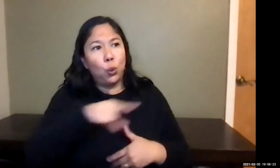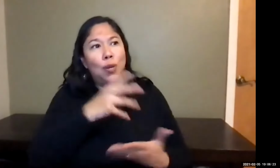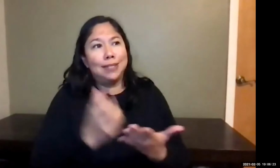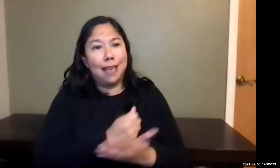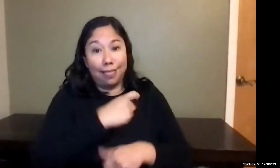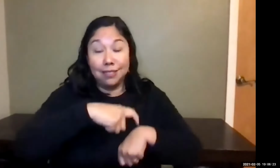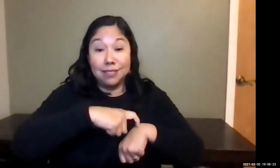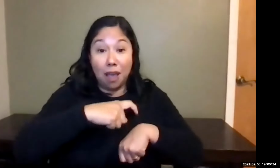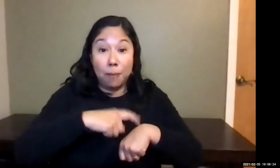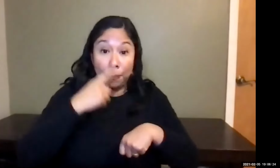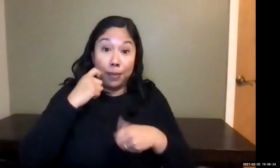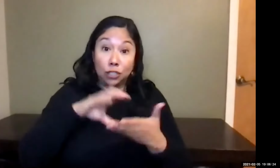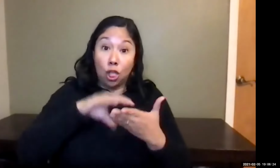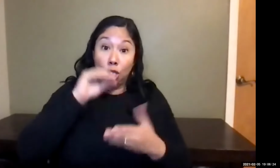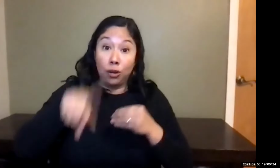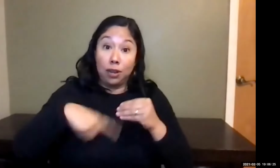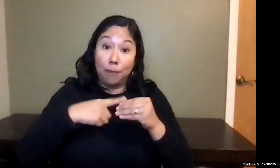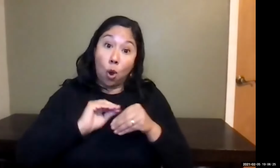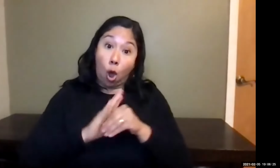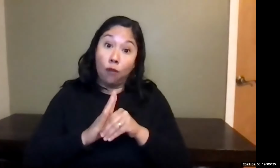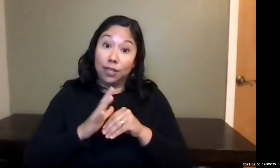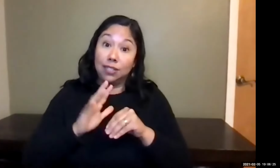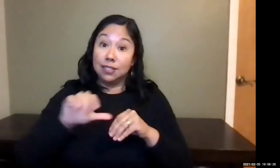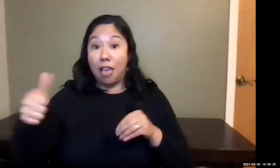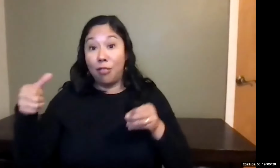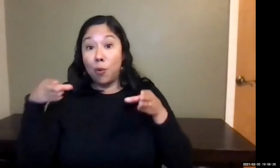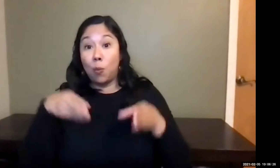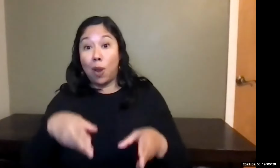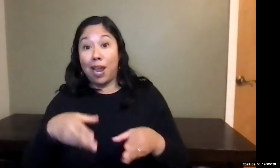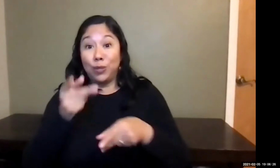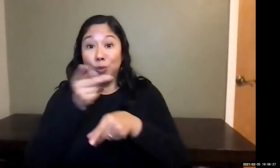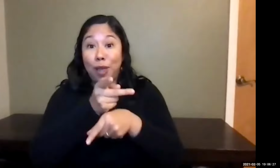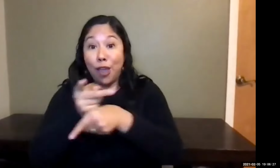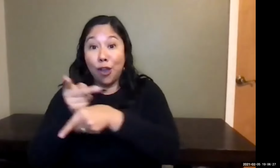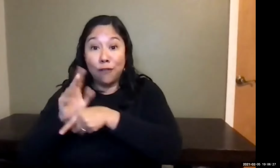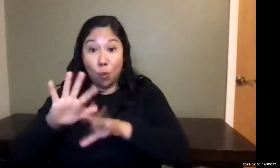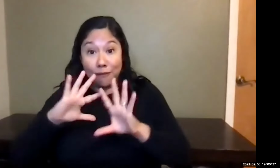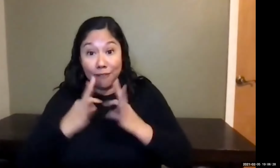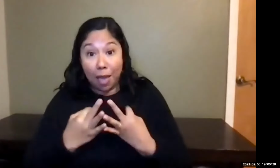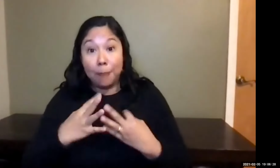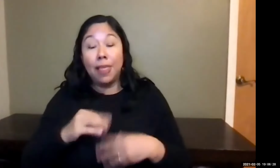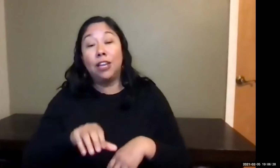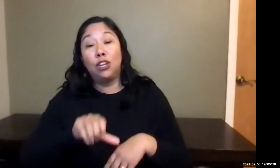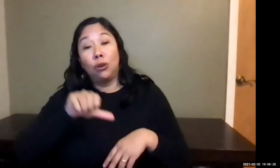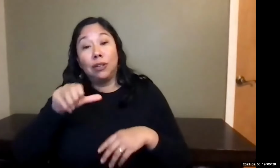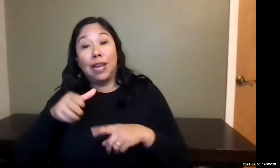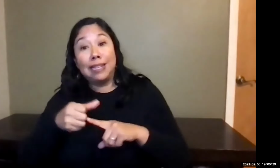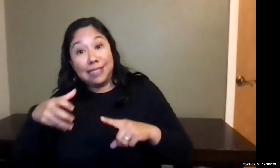learning about COVID really is another way to care for your family and your extended family and your community.